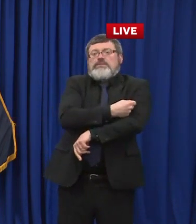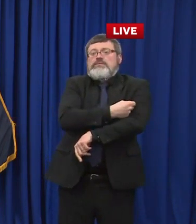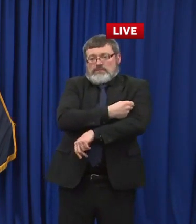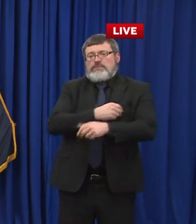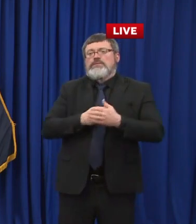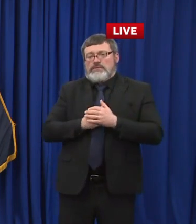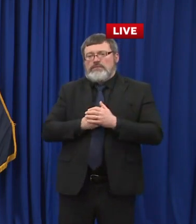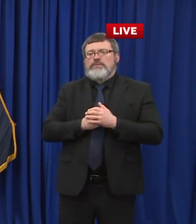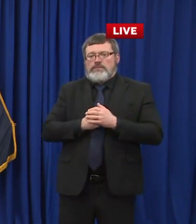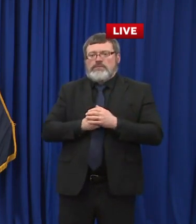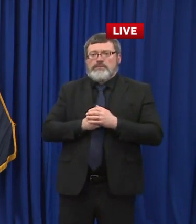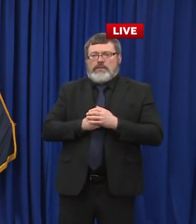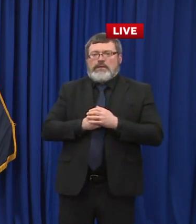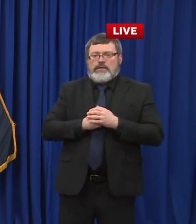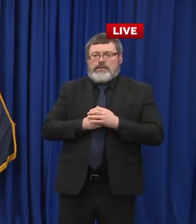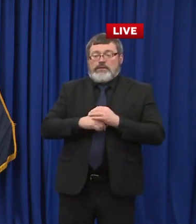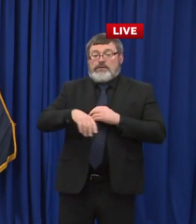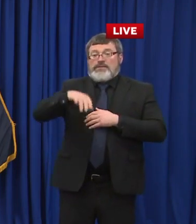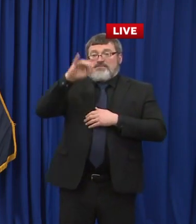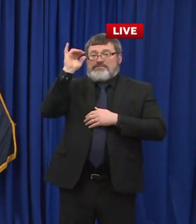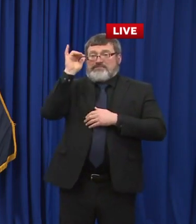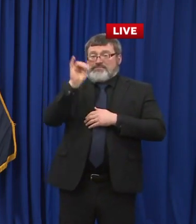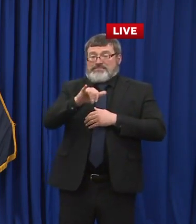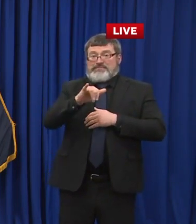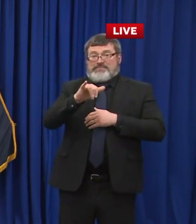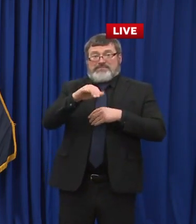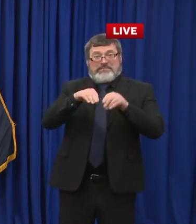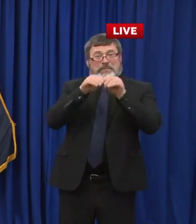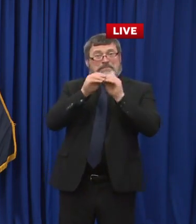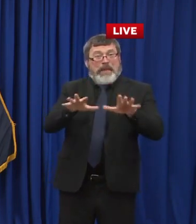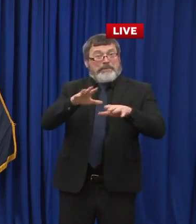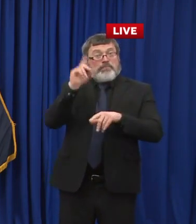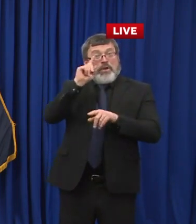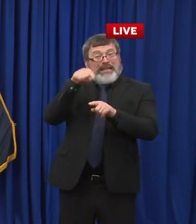LET ME TRANSITION OUT TO TALK ABOUT INSTITUTIONAL OUTBREAKS.